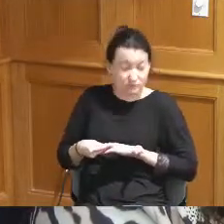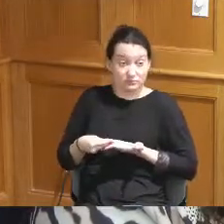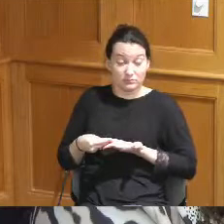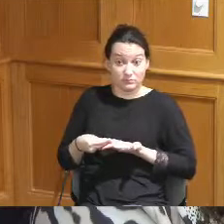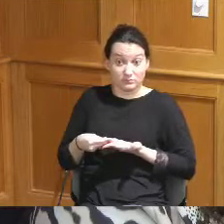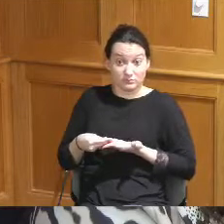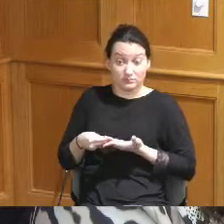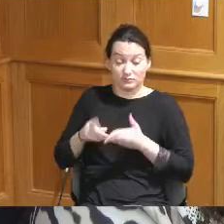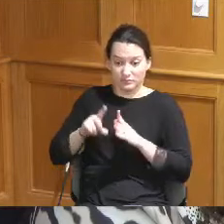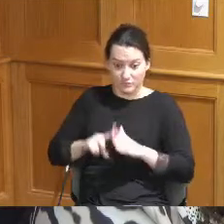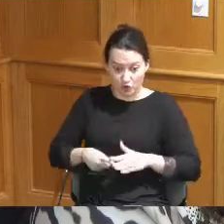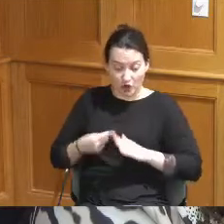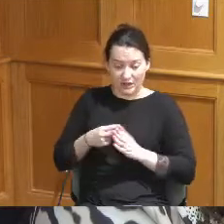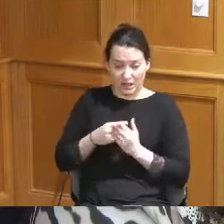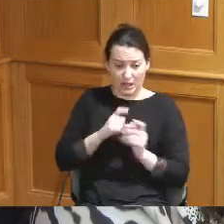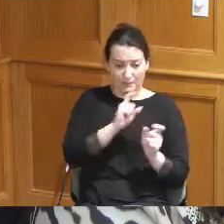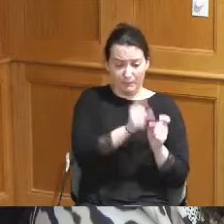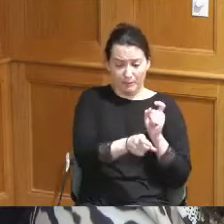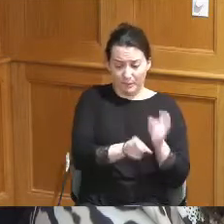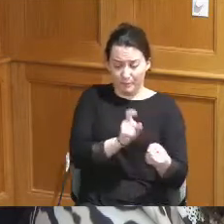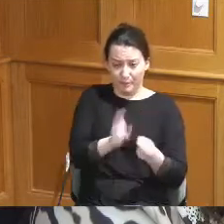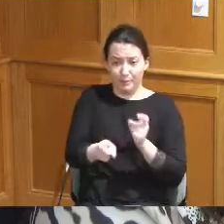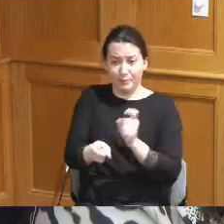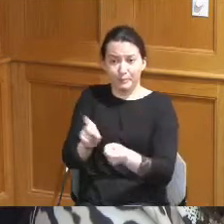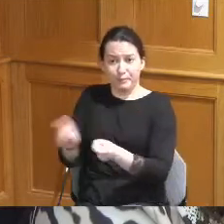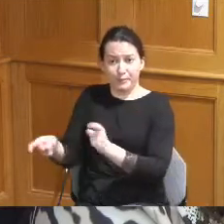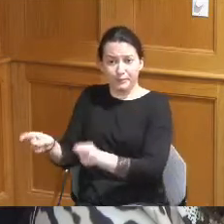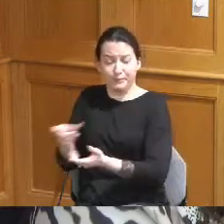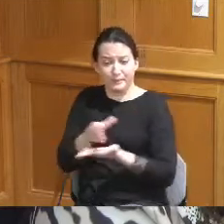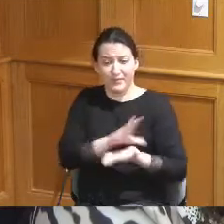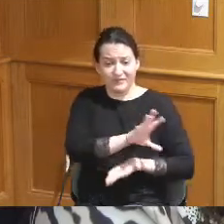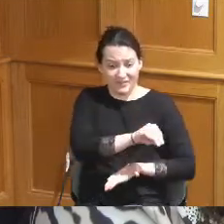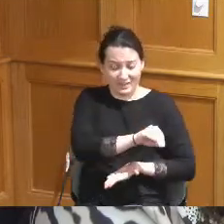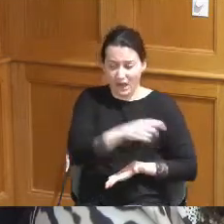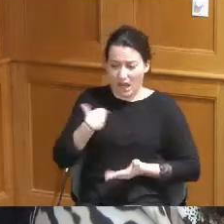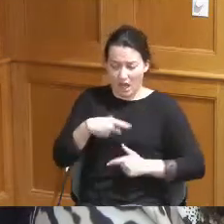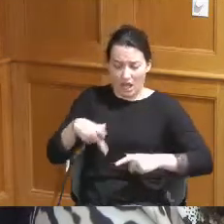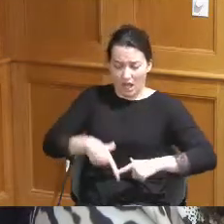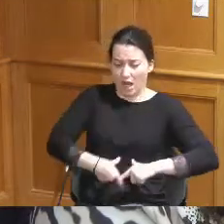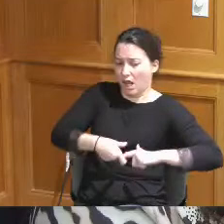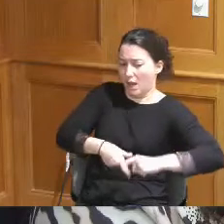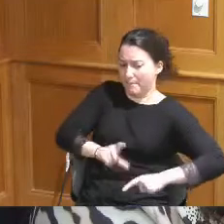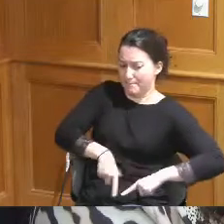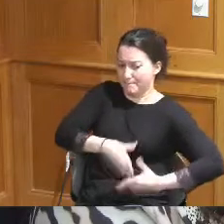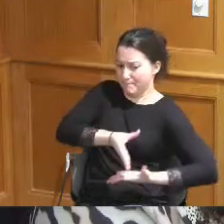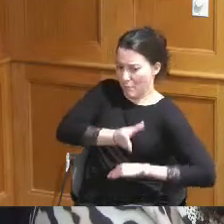starting already to give out the first 50. we had to cut it off and so now this resolution